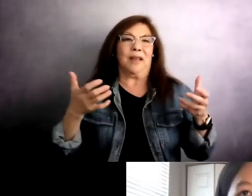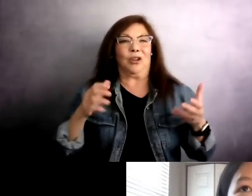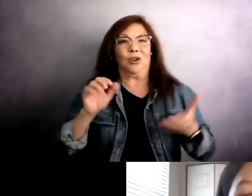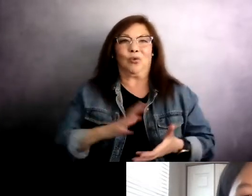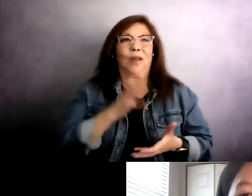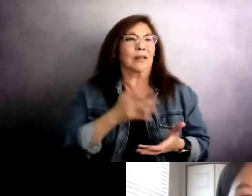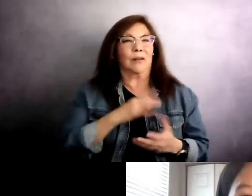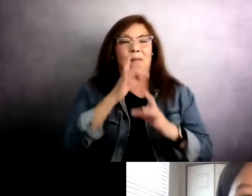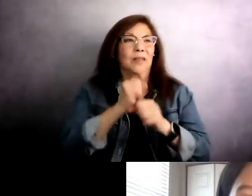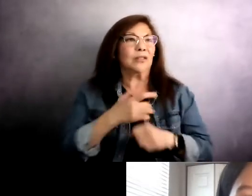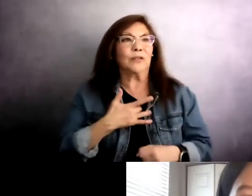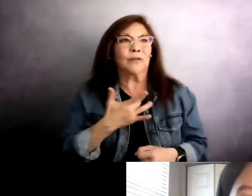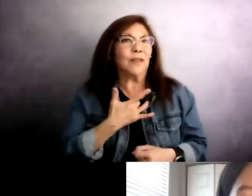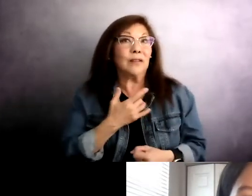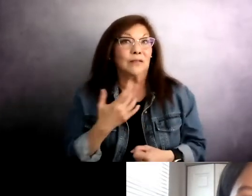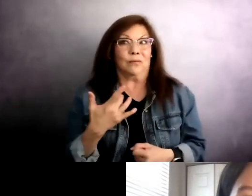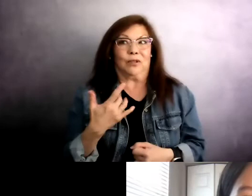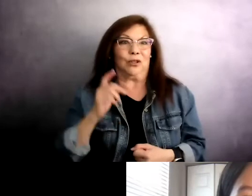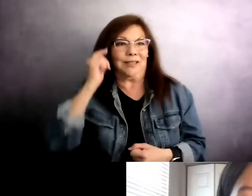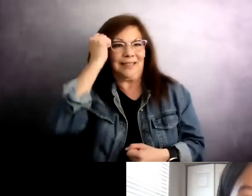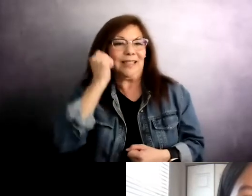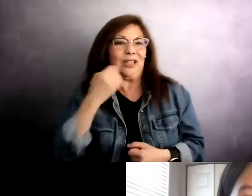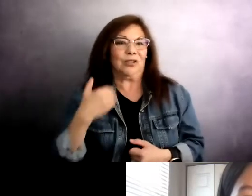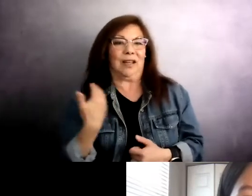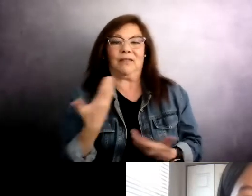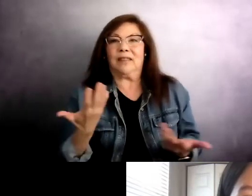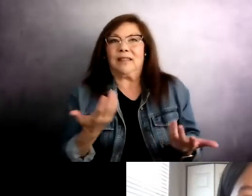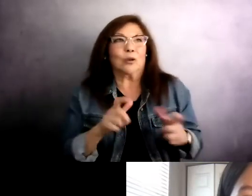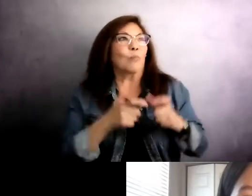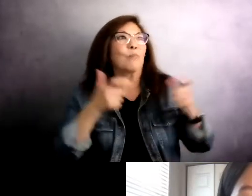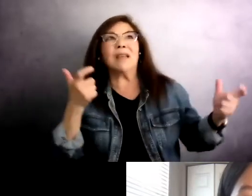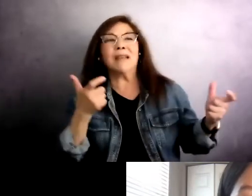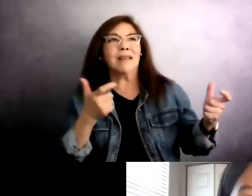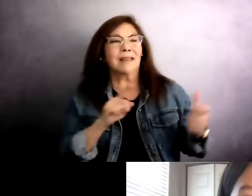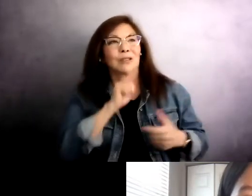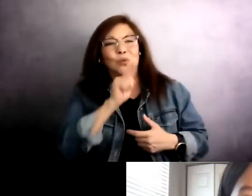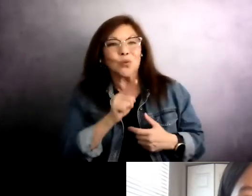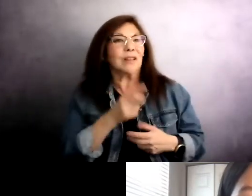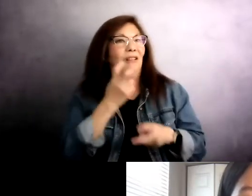is how you feel things in your teenager? Everything is so big and it is so hard to contain, of